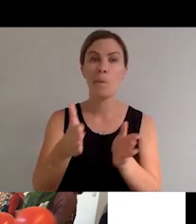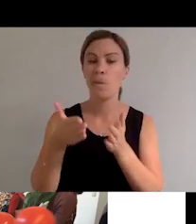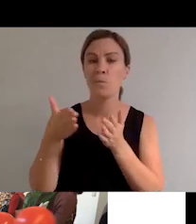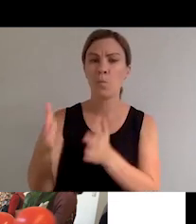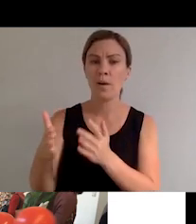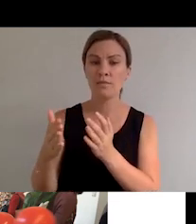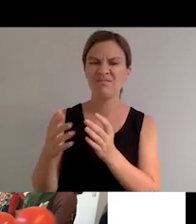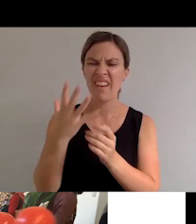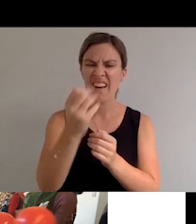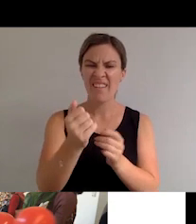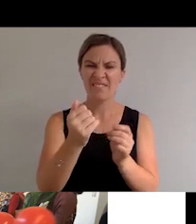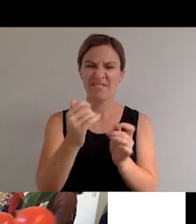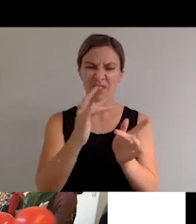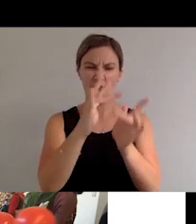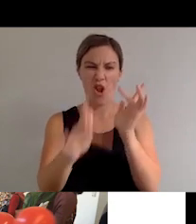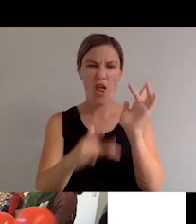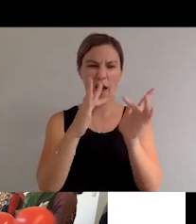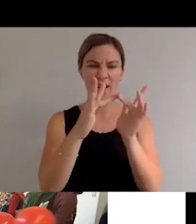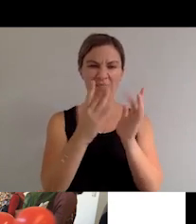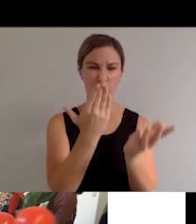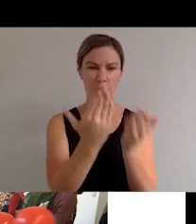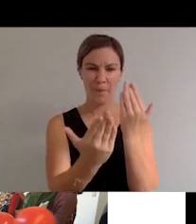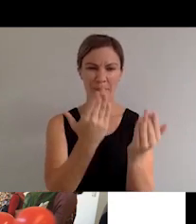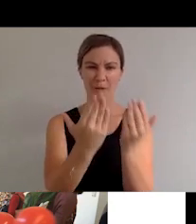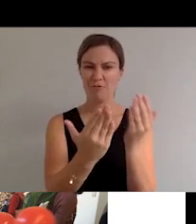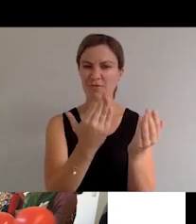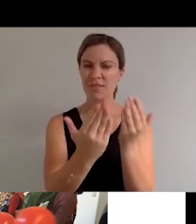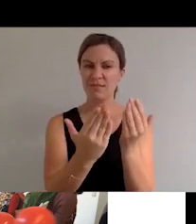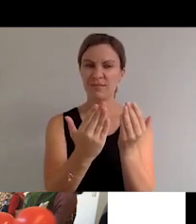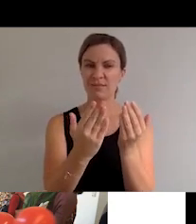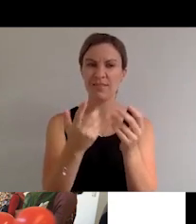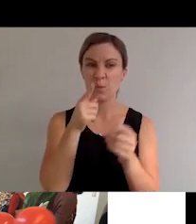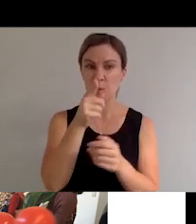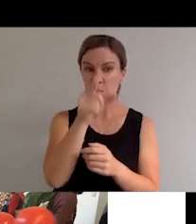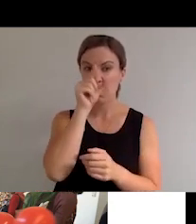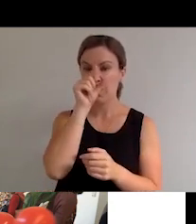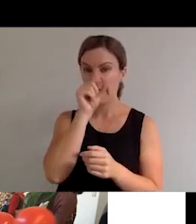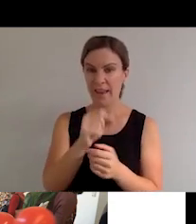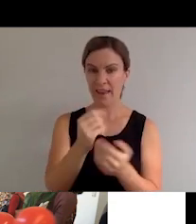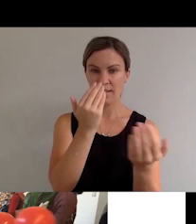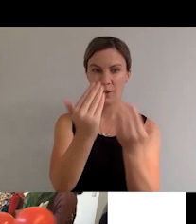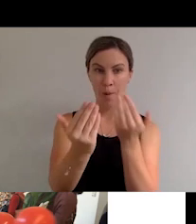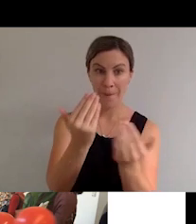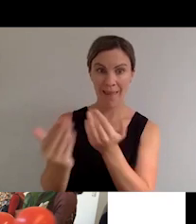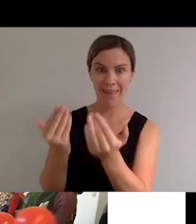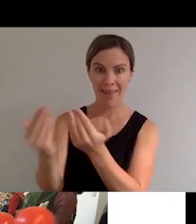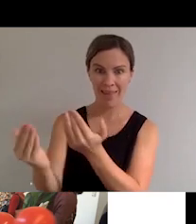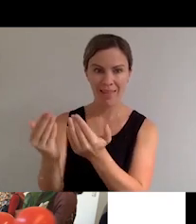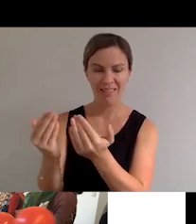comparison sites that you would be able to - let me just see what's popped up in the chat. You would be able to see - yes.